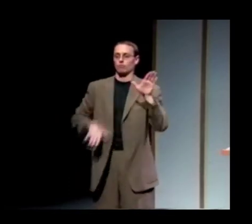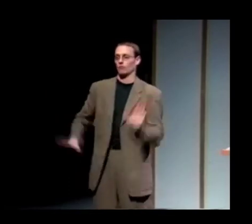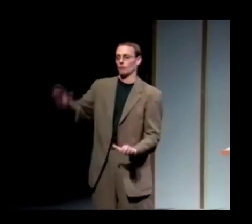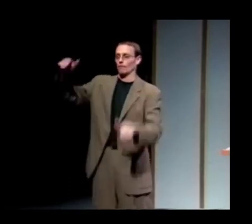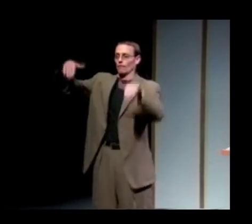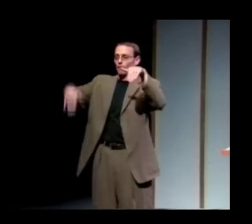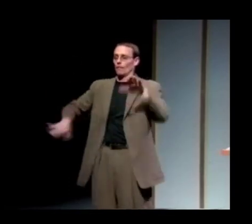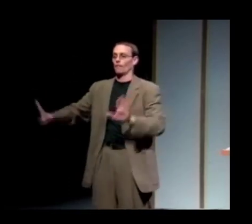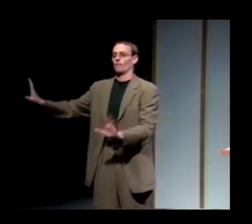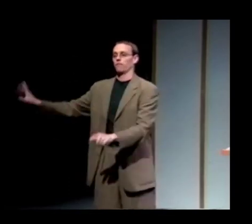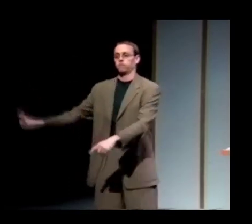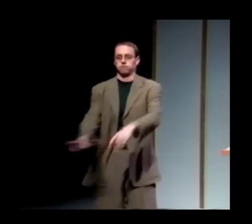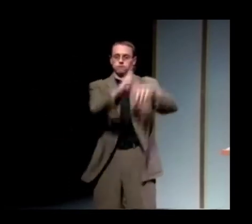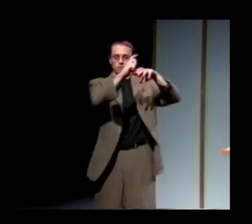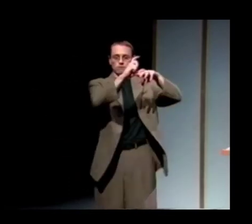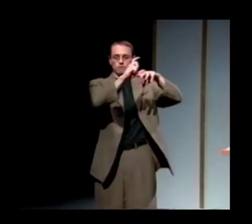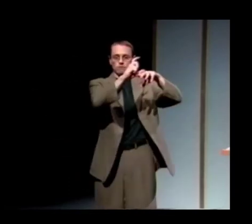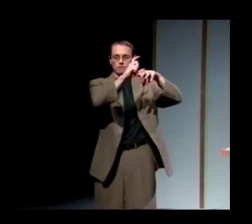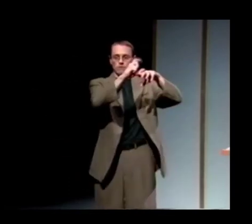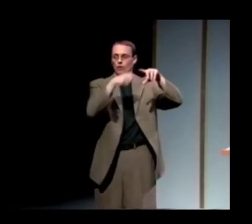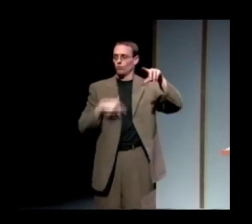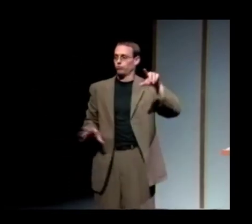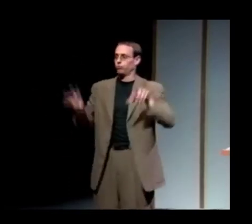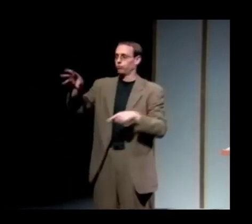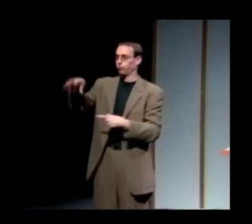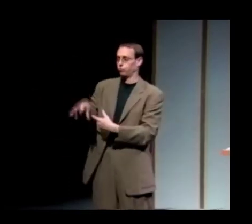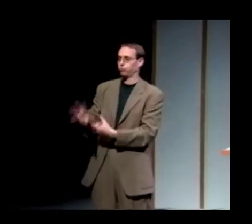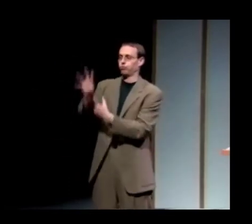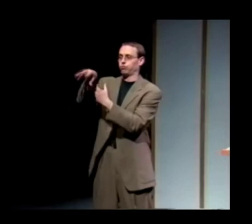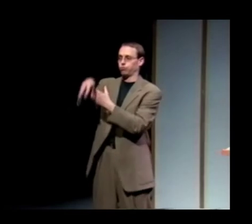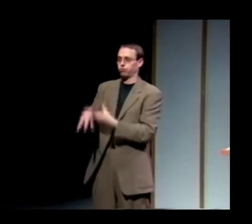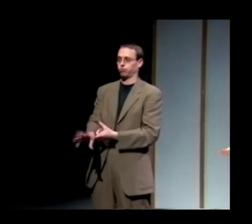AND IT'S PANNING THROUGH THE LANDSCAPE.